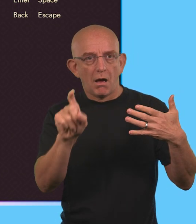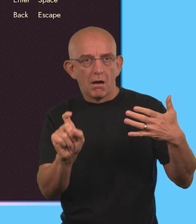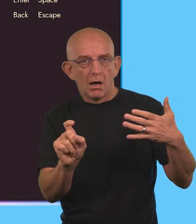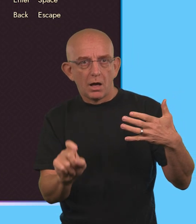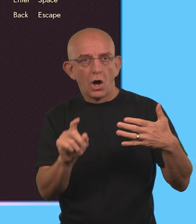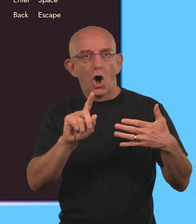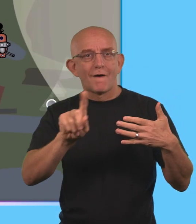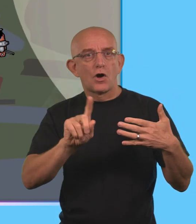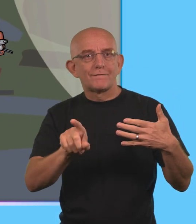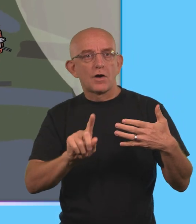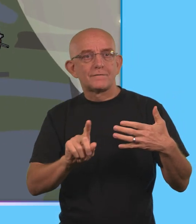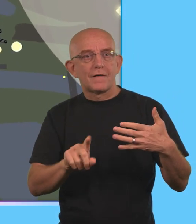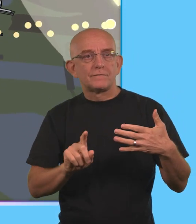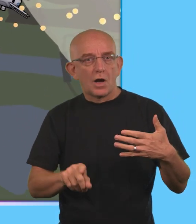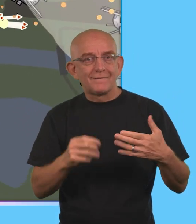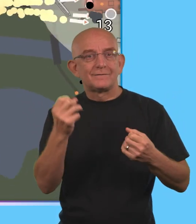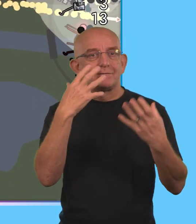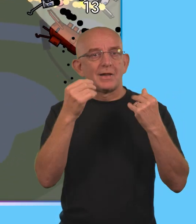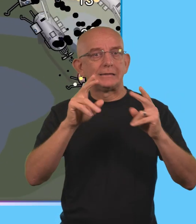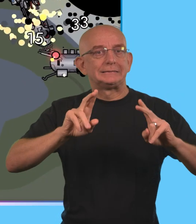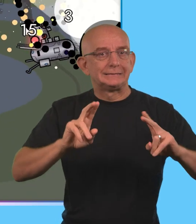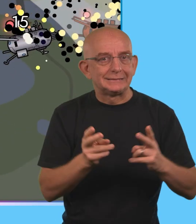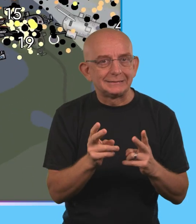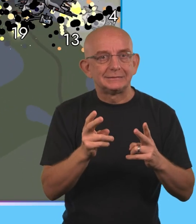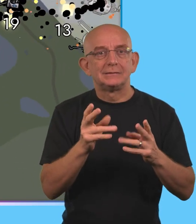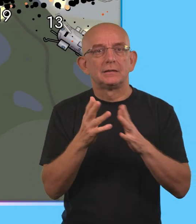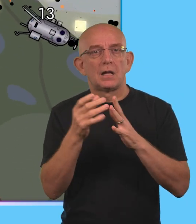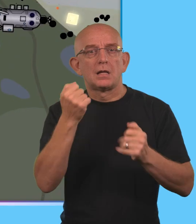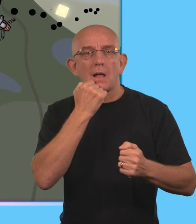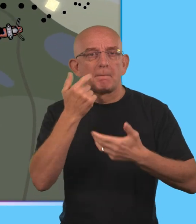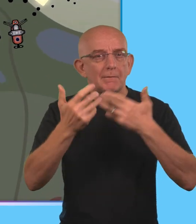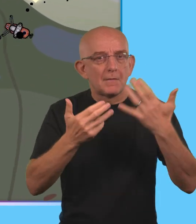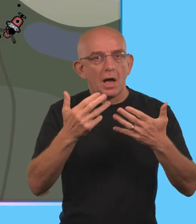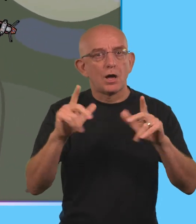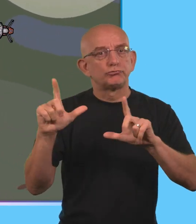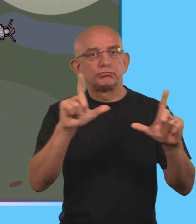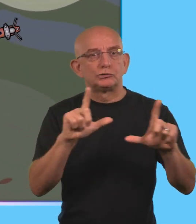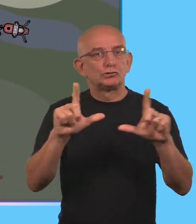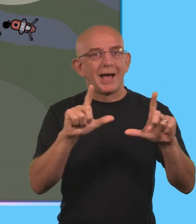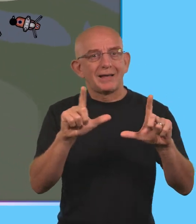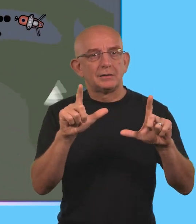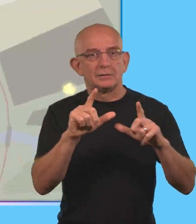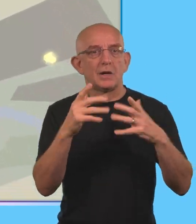You can toggle particles, animations, explosion flashes, damage numbers, and screen shake.